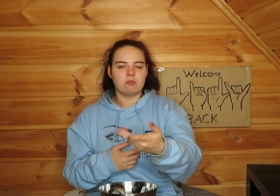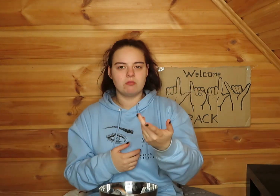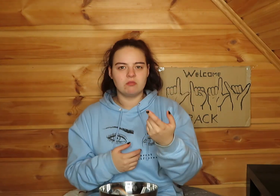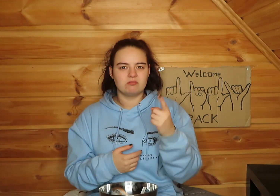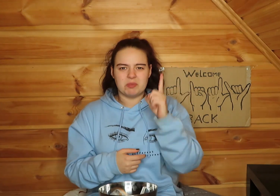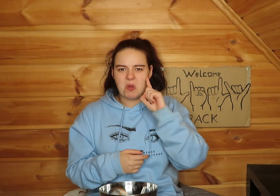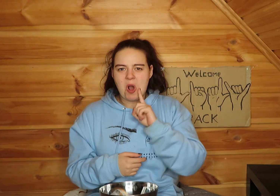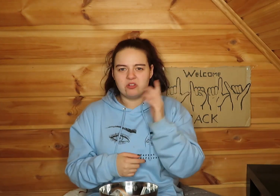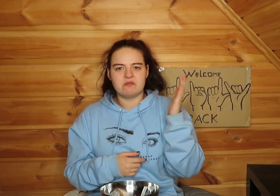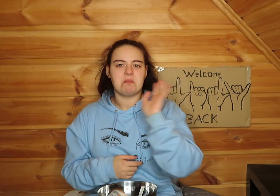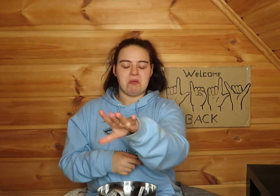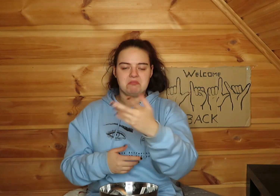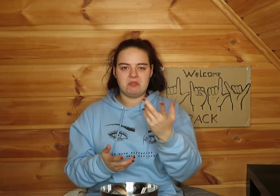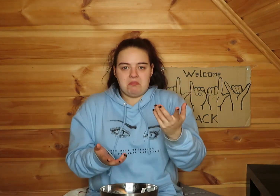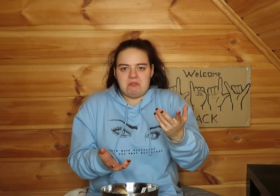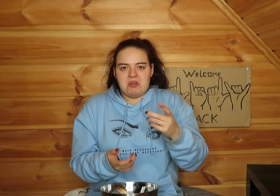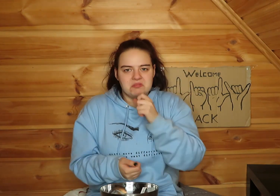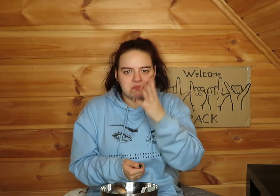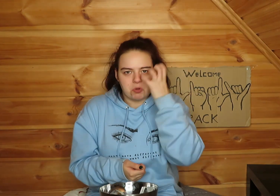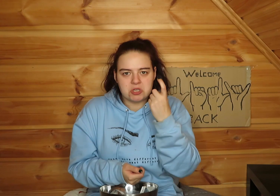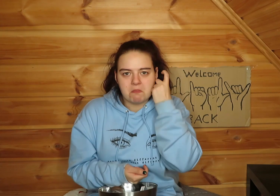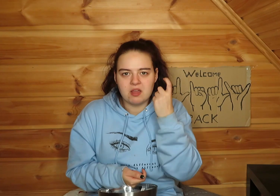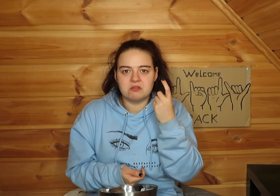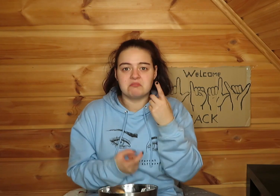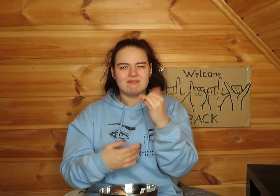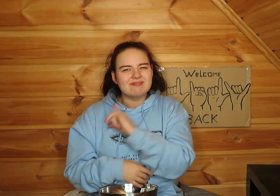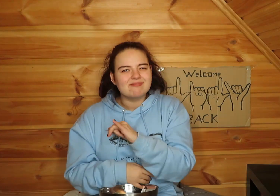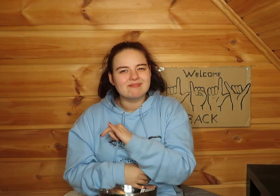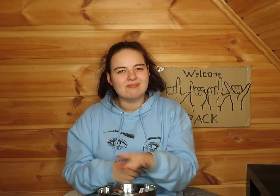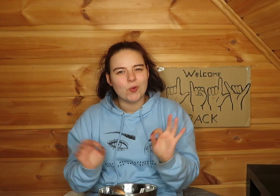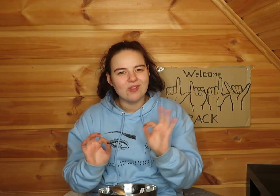but deaf people do it all the time without being angry…thats so interesting.